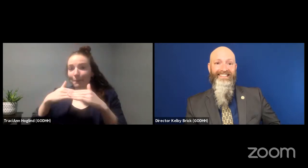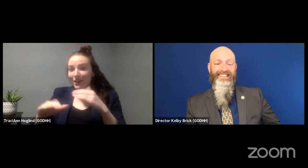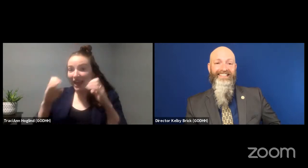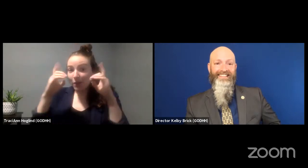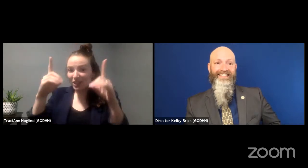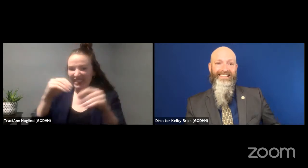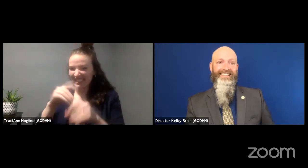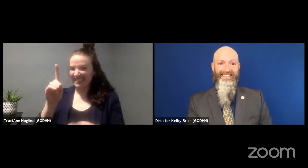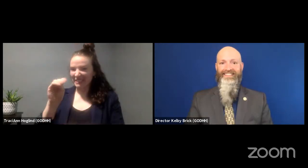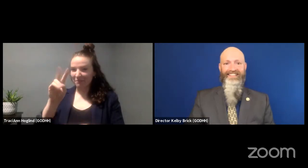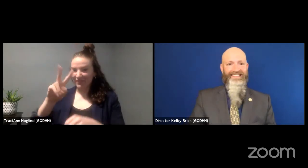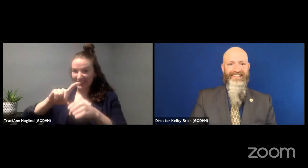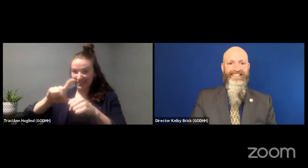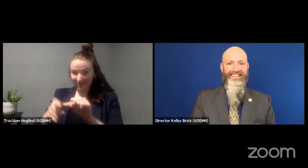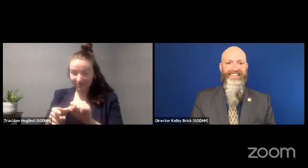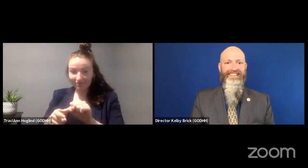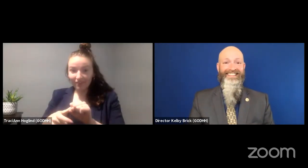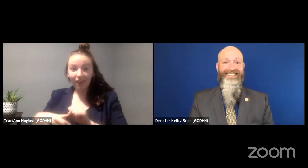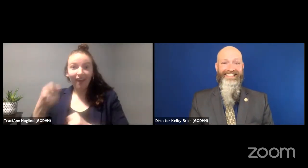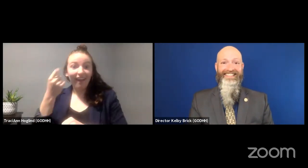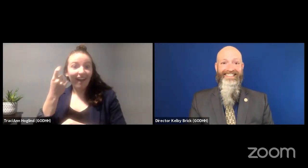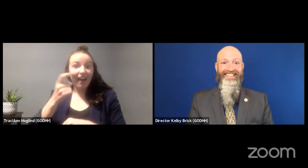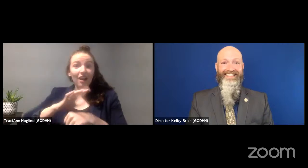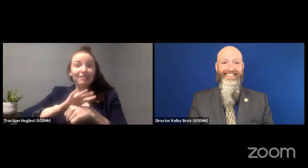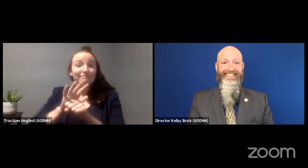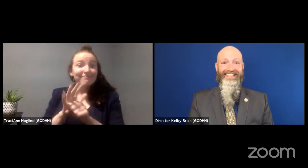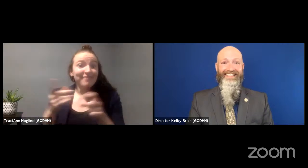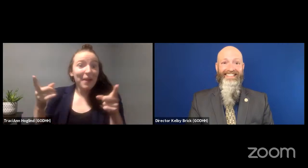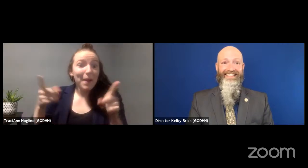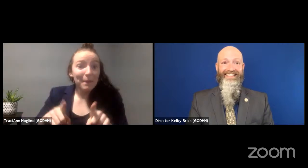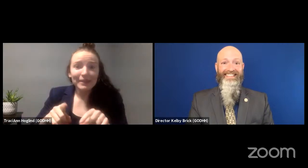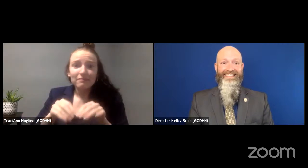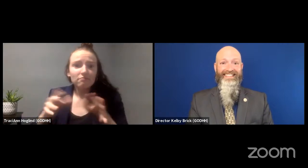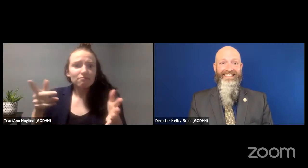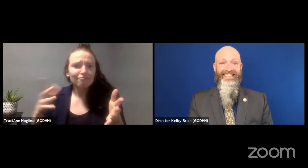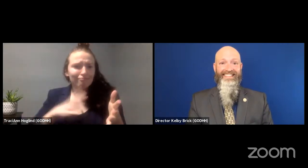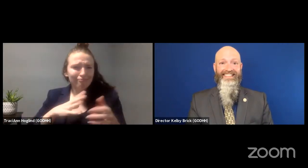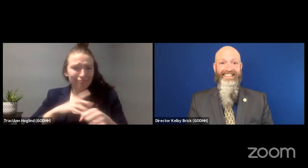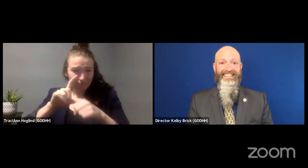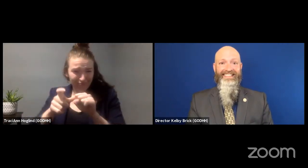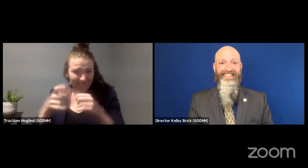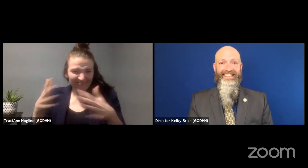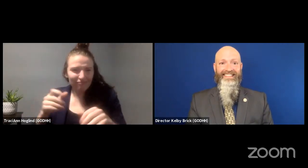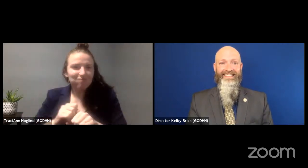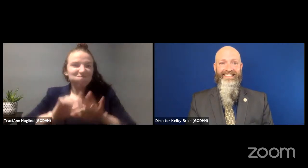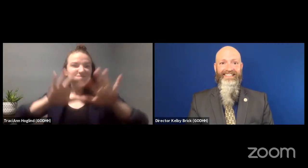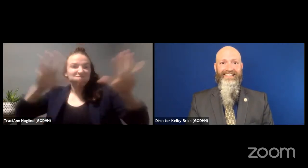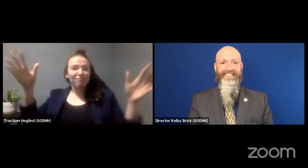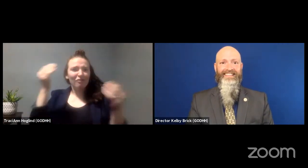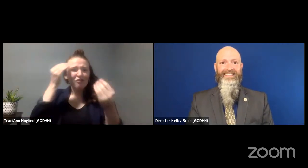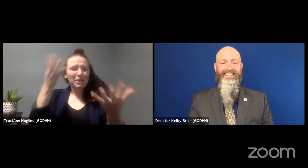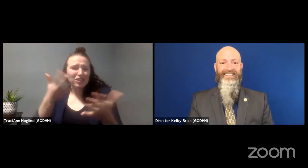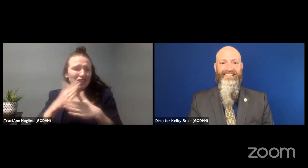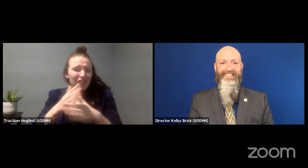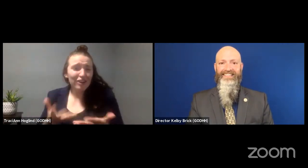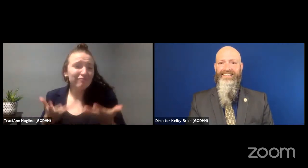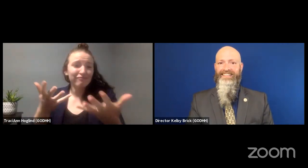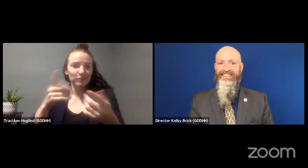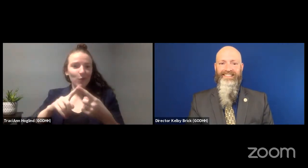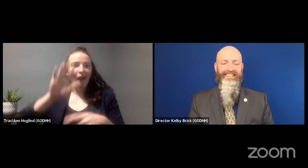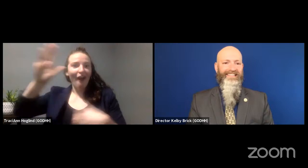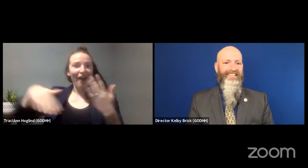and placenta services and childbirth education classes in the DMV area that is now expanded